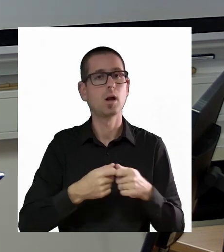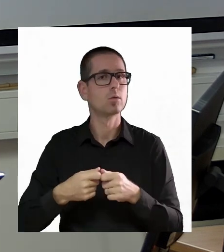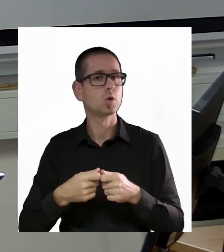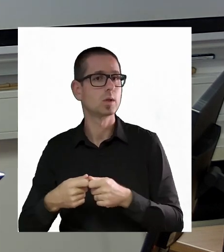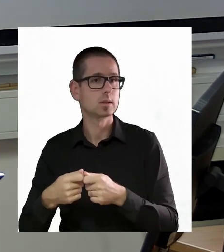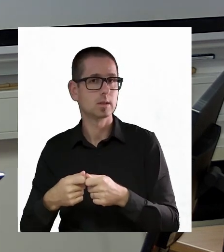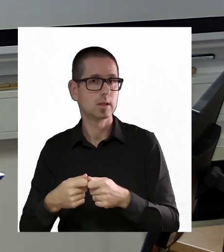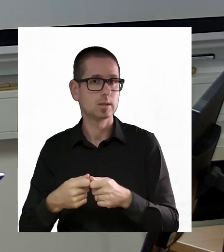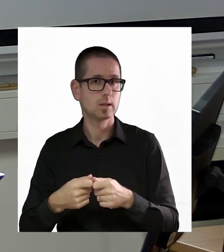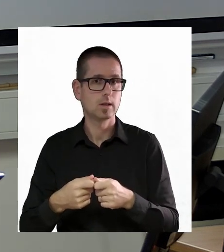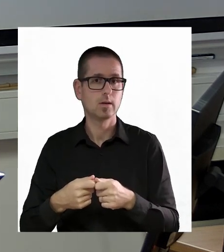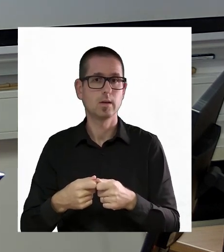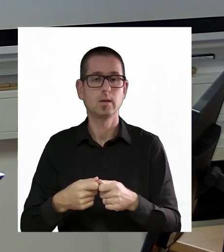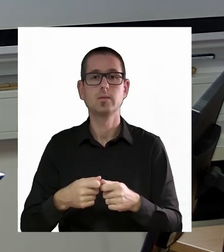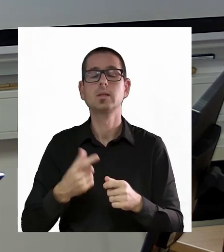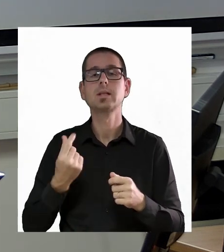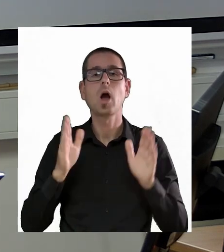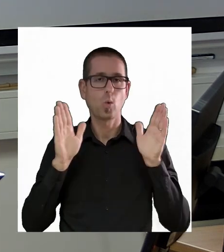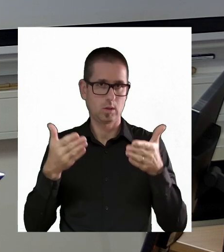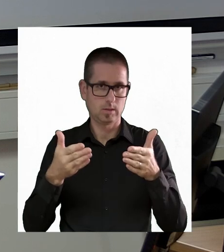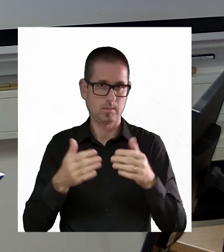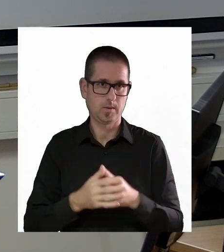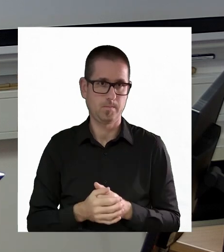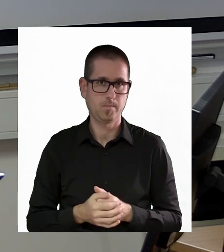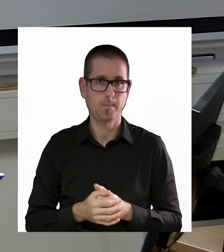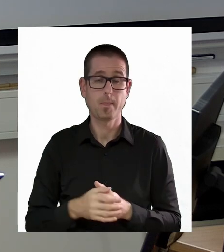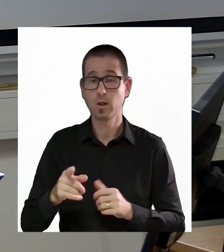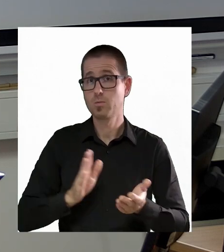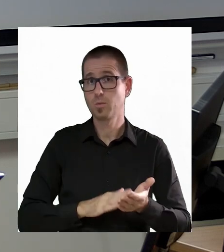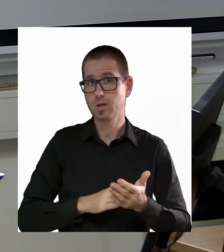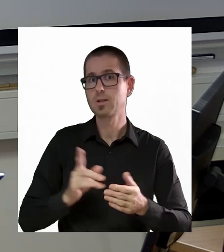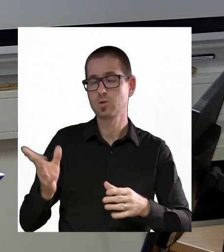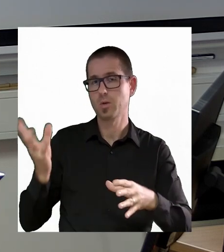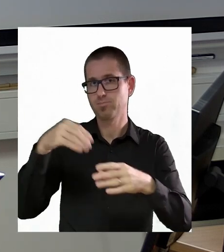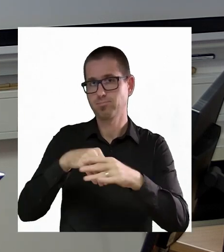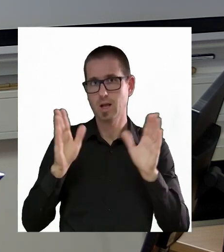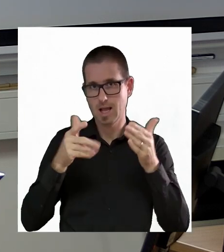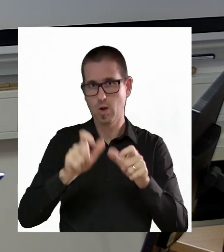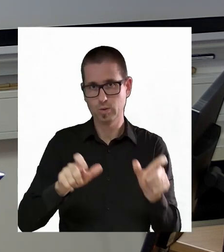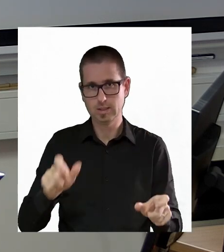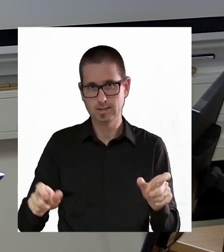was Sevilla Autismo which were included, well,